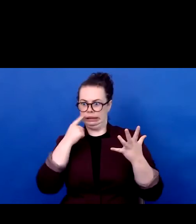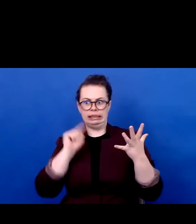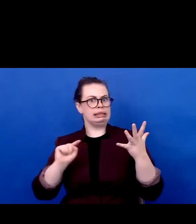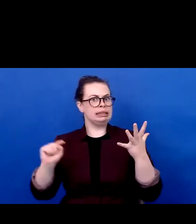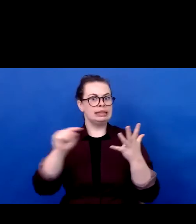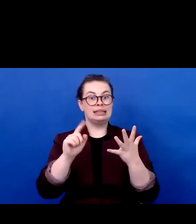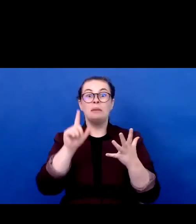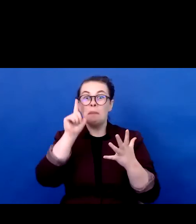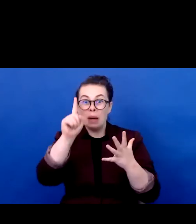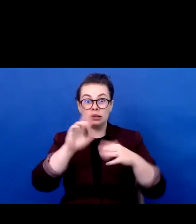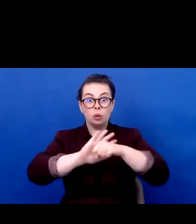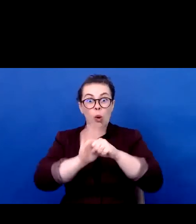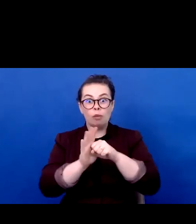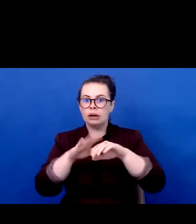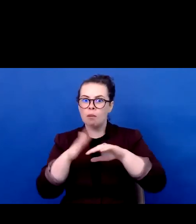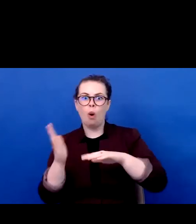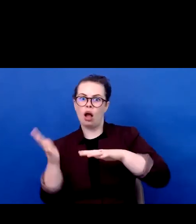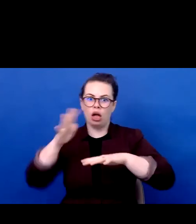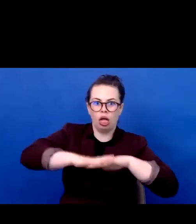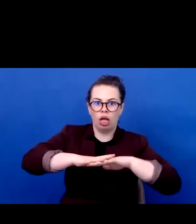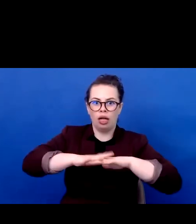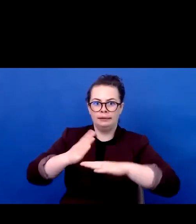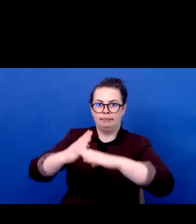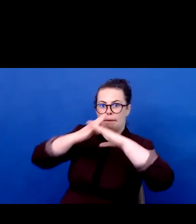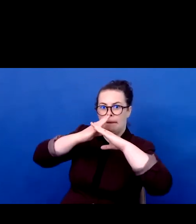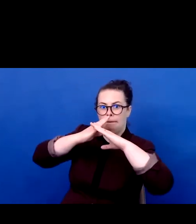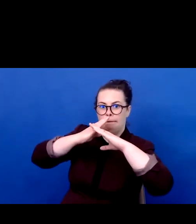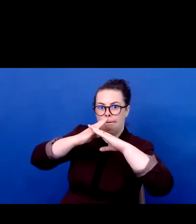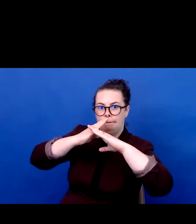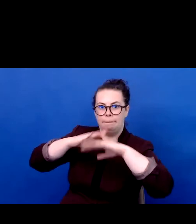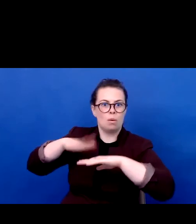people with intellectual disabilities were less likely to be in paid work